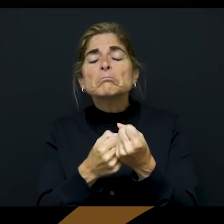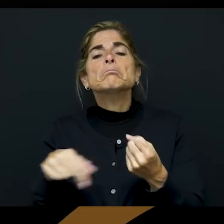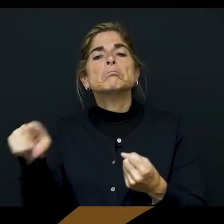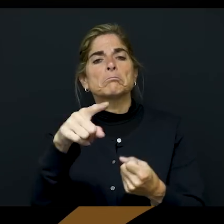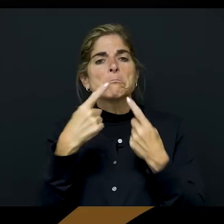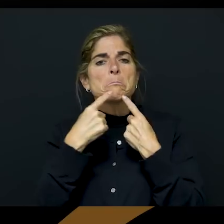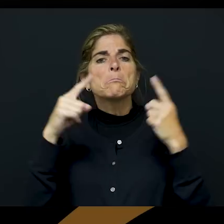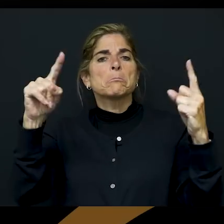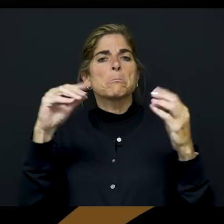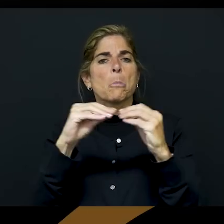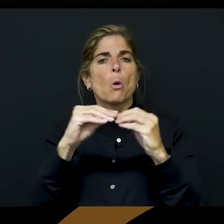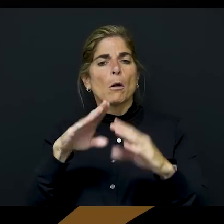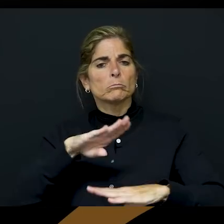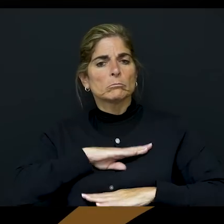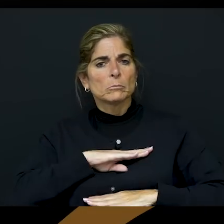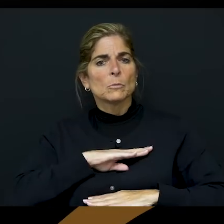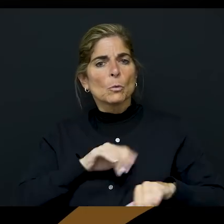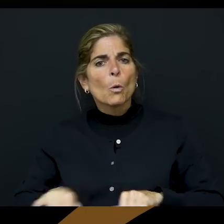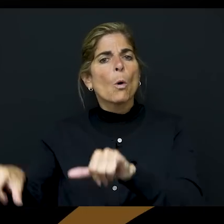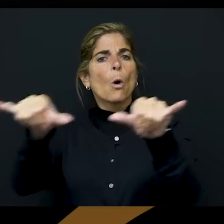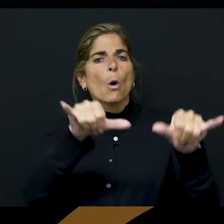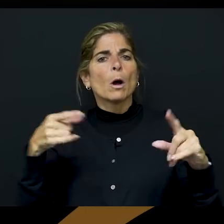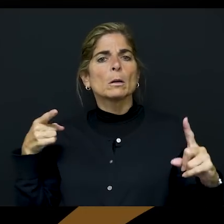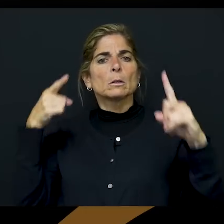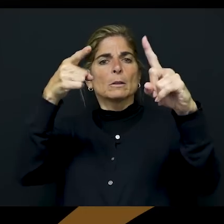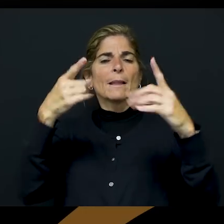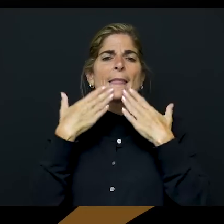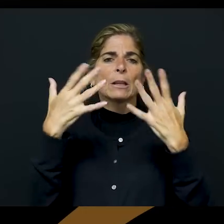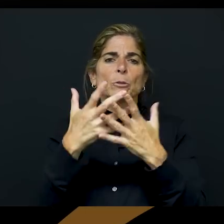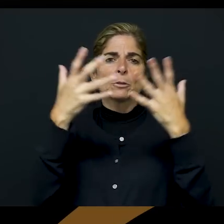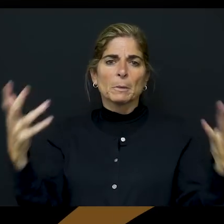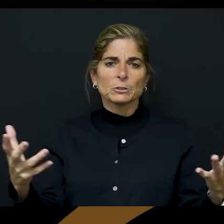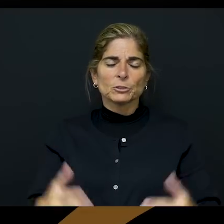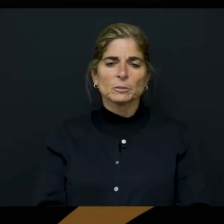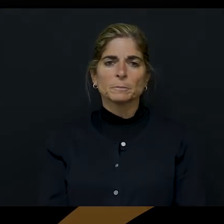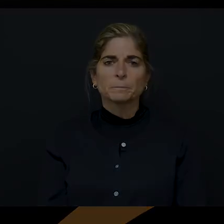we'll make it more fulfilling for us all to reach our potential. Thank you very much.